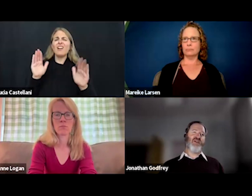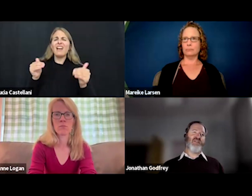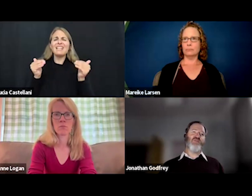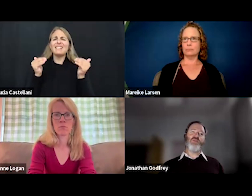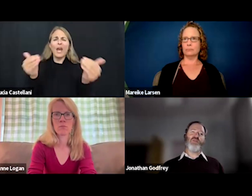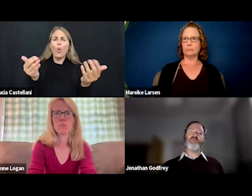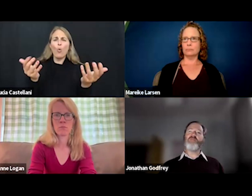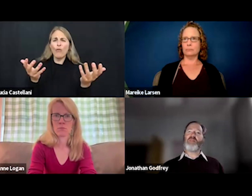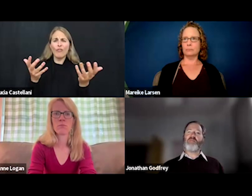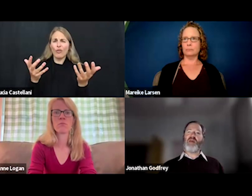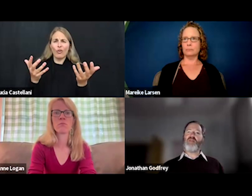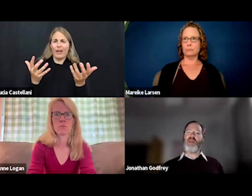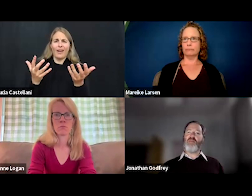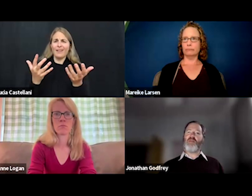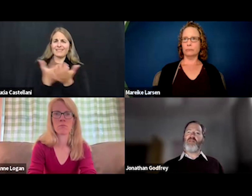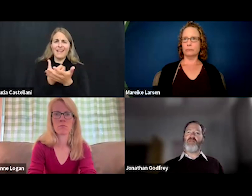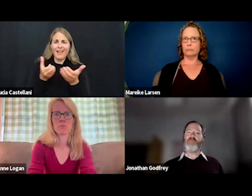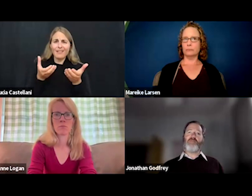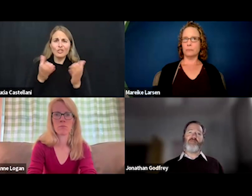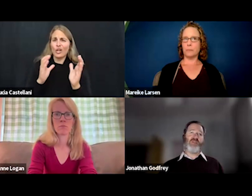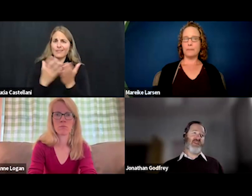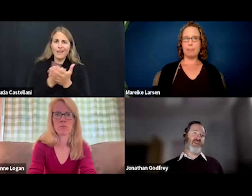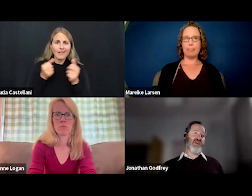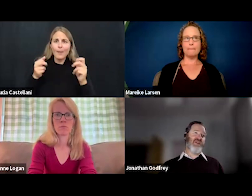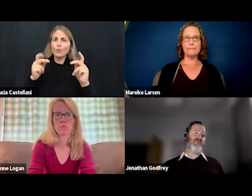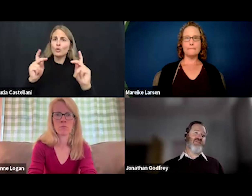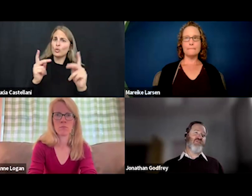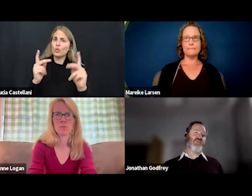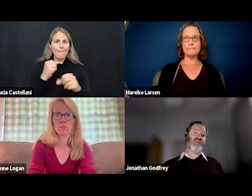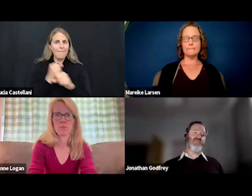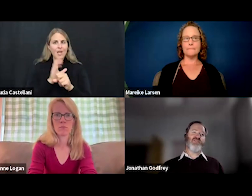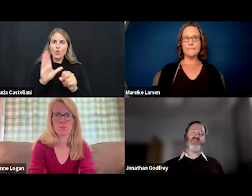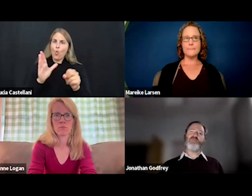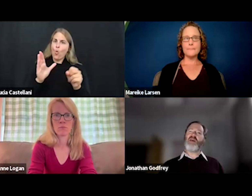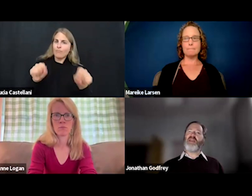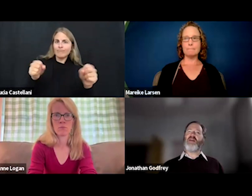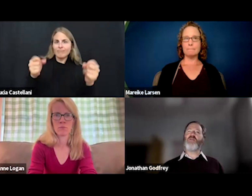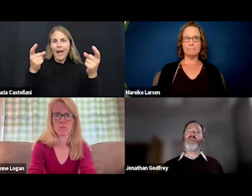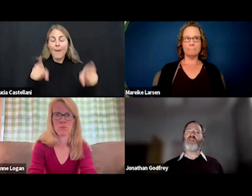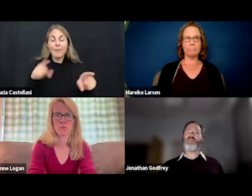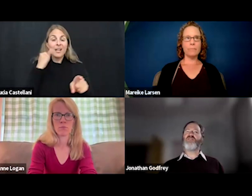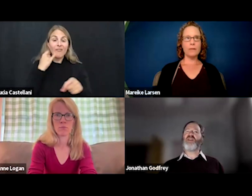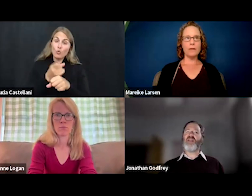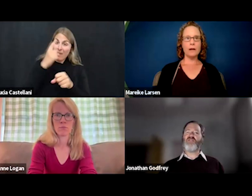Fight for them. Make them happen. And if you're a decision-maker who gets the chance